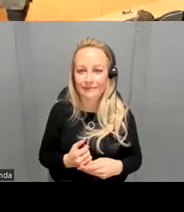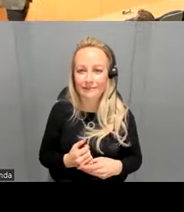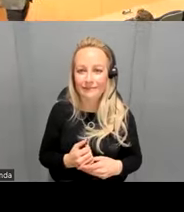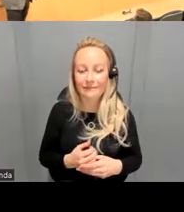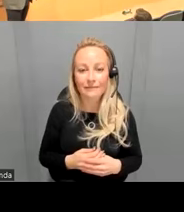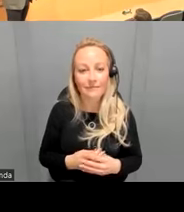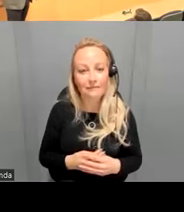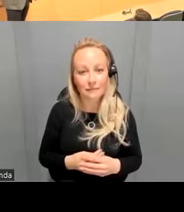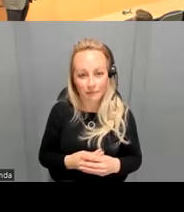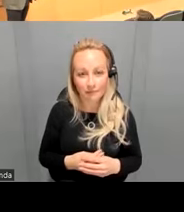l